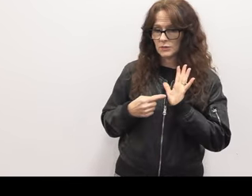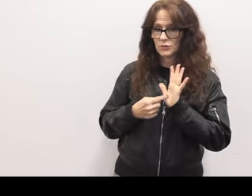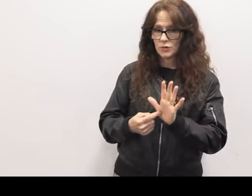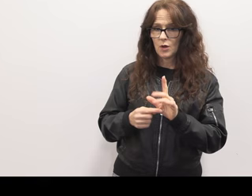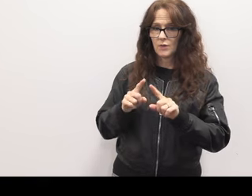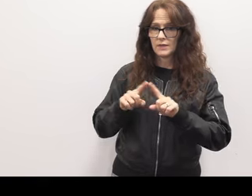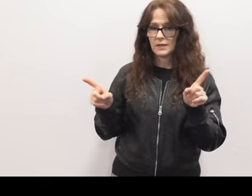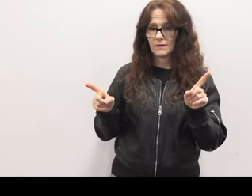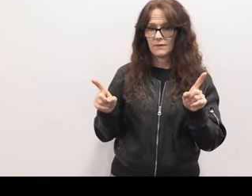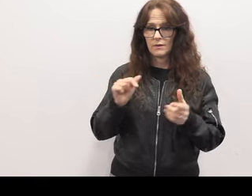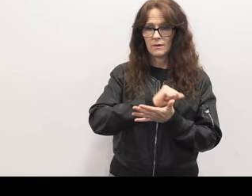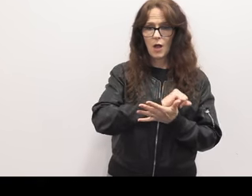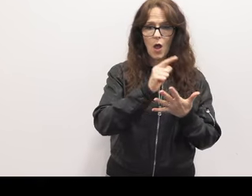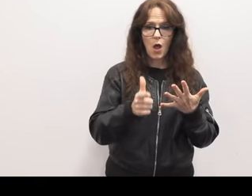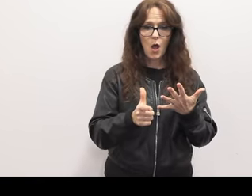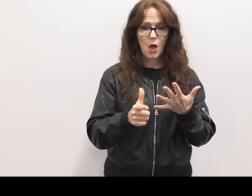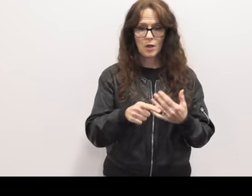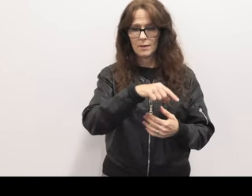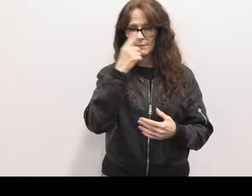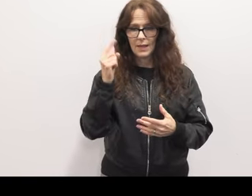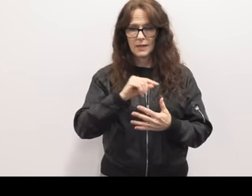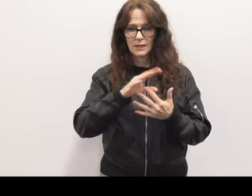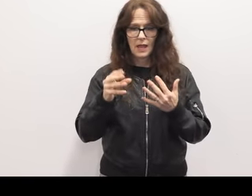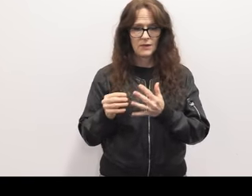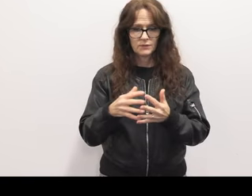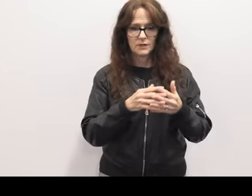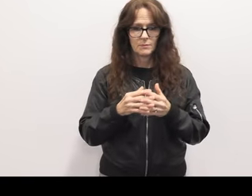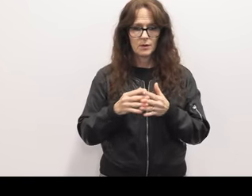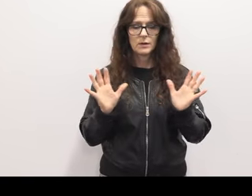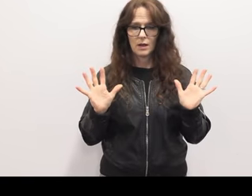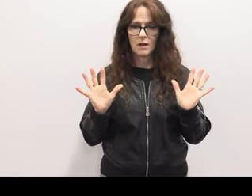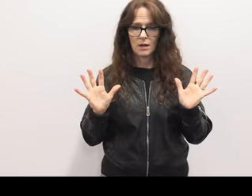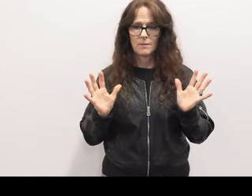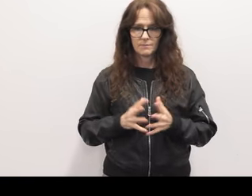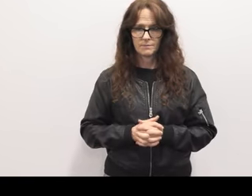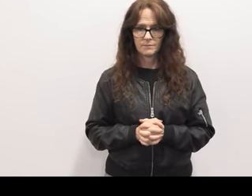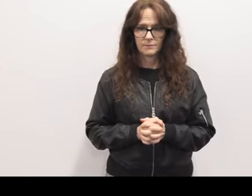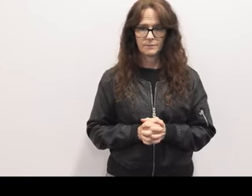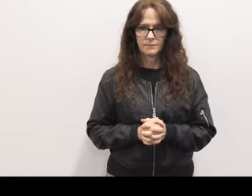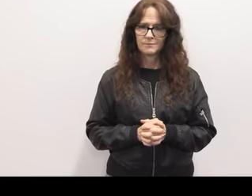it does show the difference between our all group and our Black African American subgroup. [Juan Benitez] Yeah, I can tell you. So I think again,